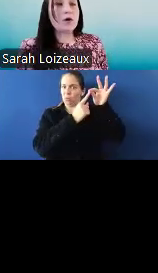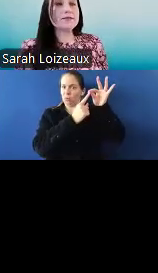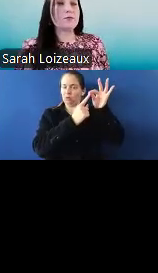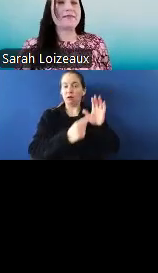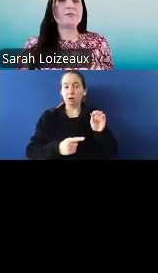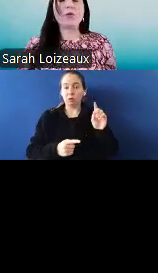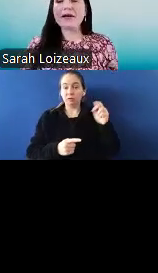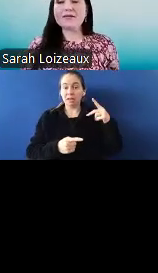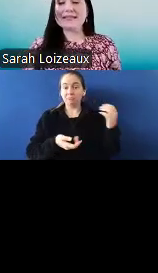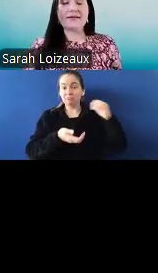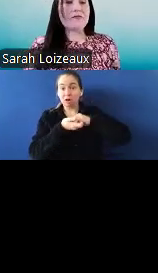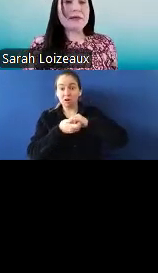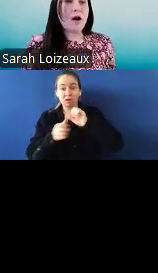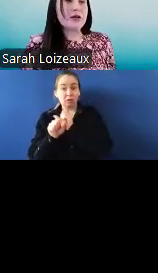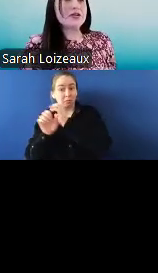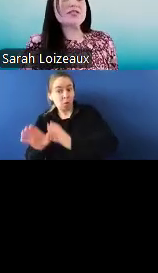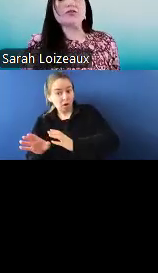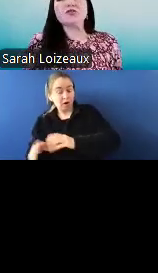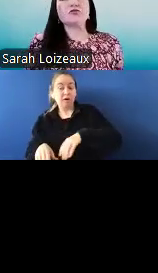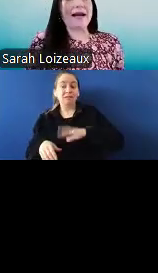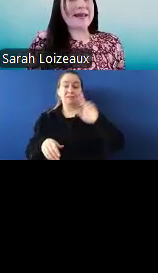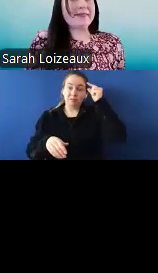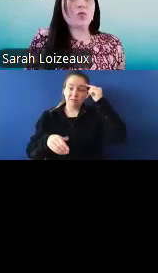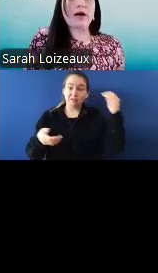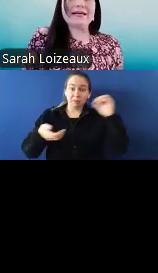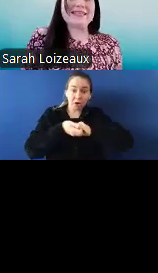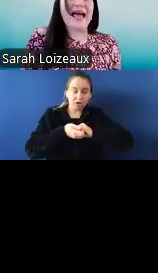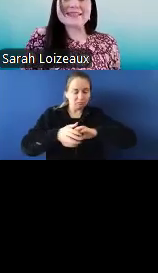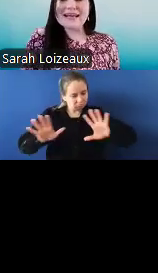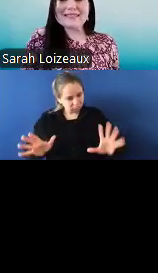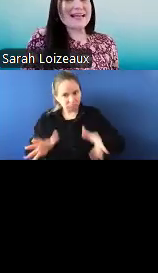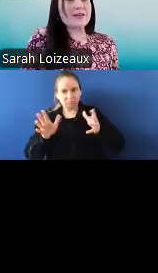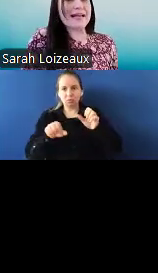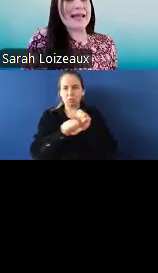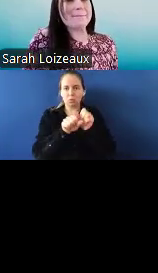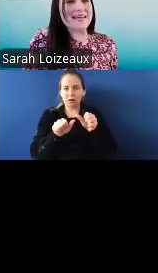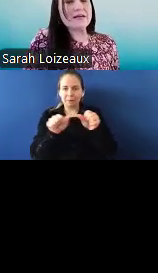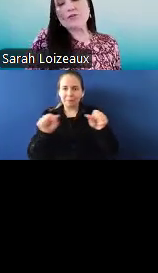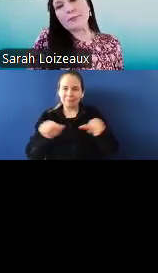works with employers and government partners to strengthen workplace access and create meaningful